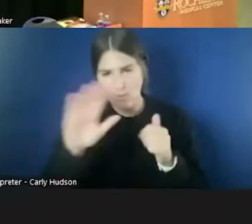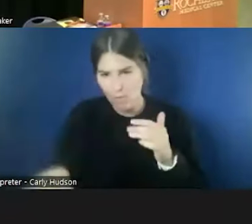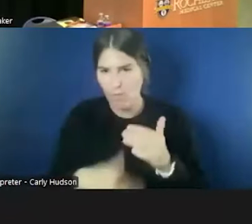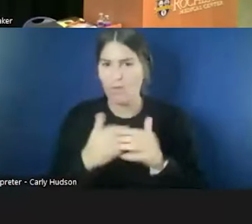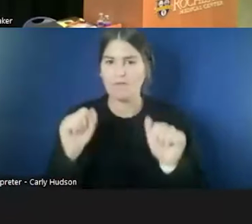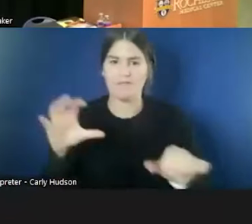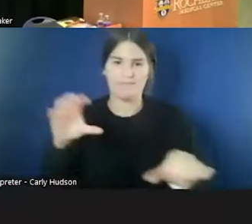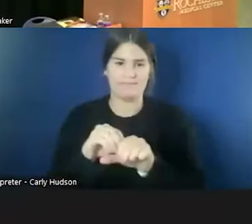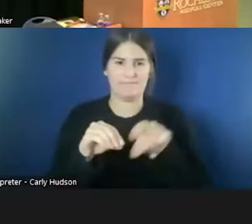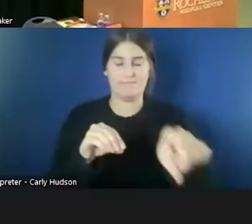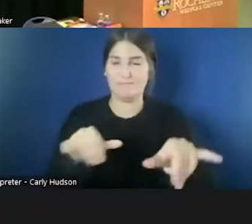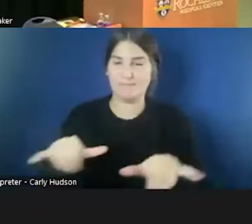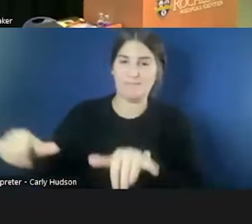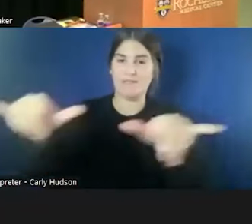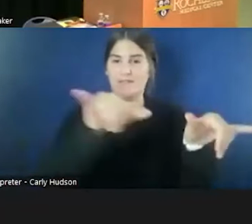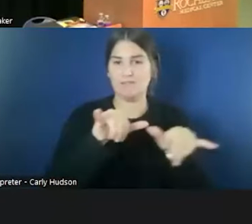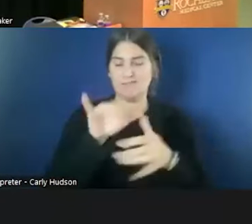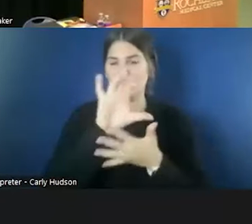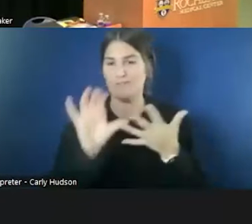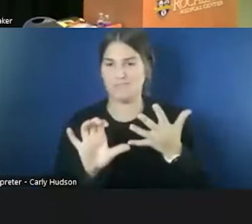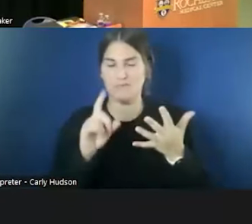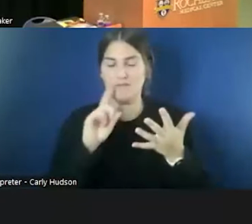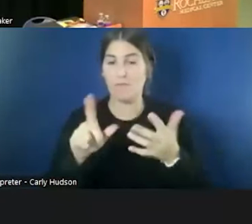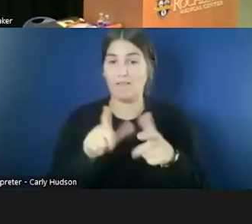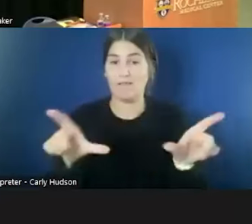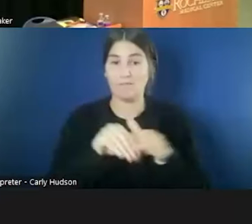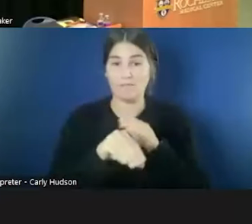standardizing the CR criteria for language access and cultural competence that every